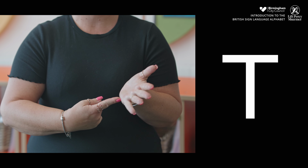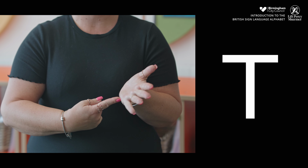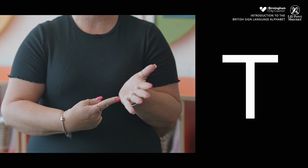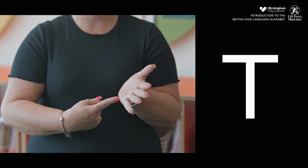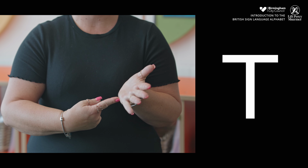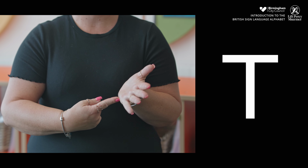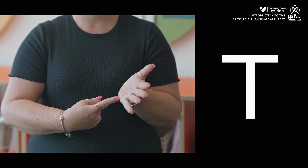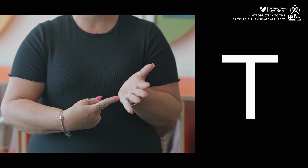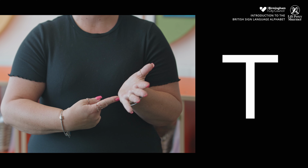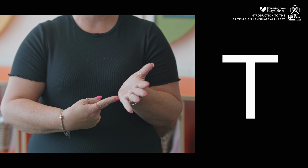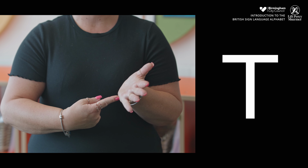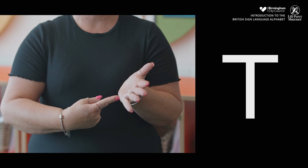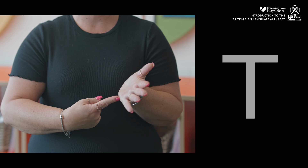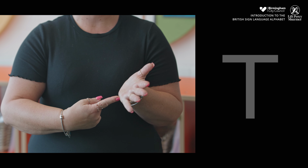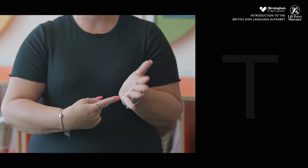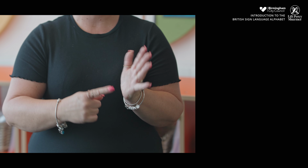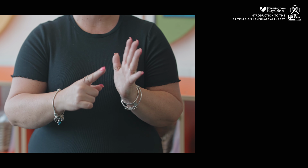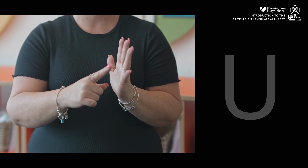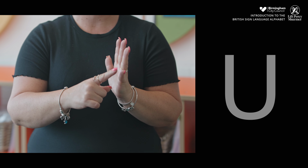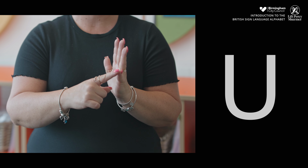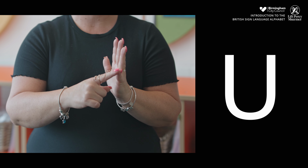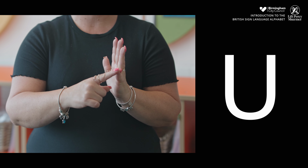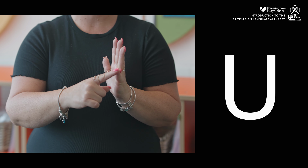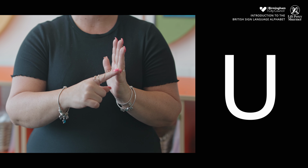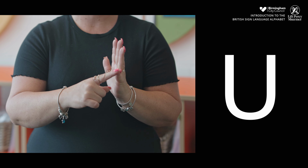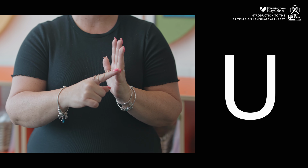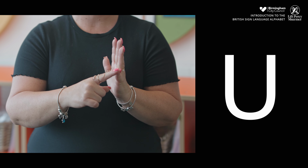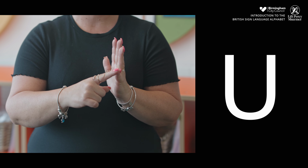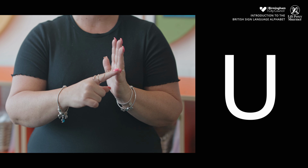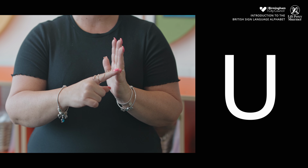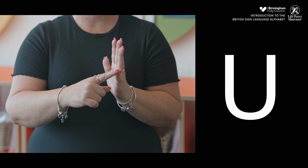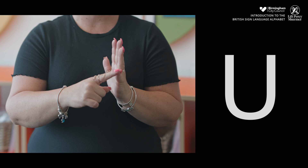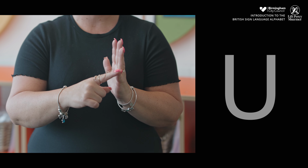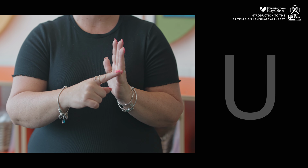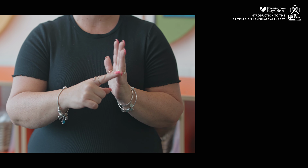T U